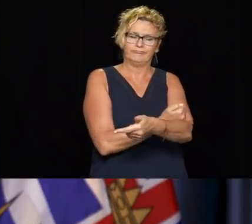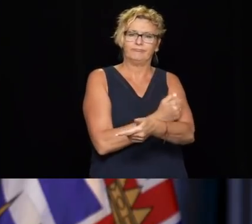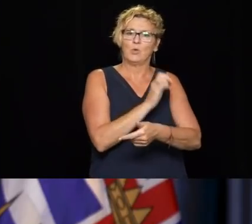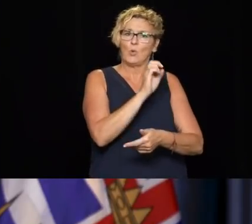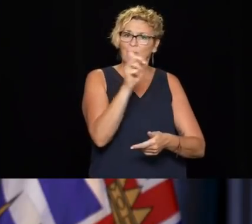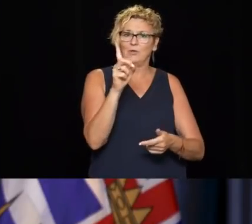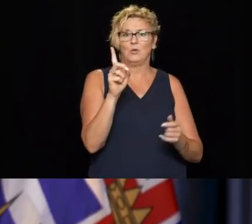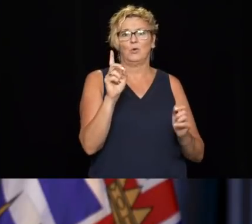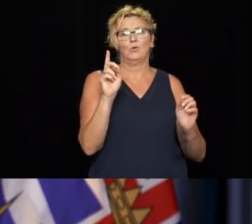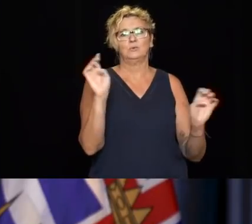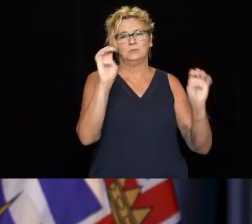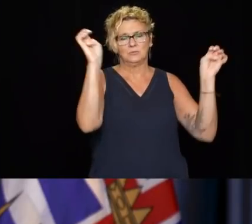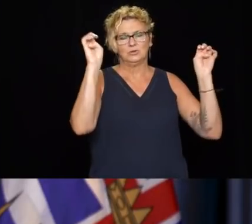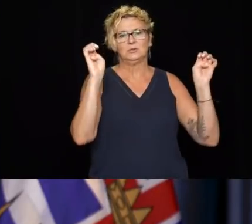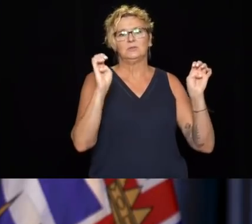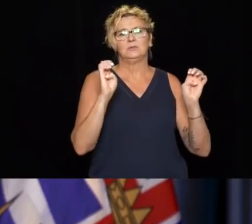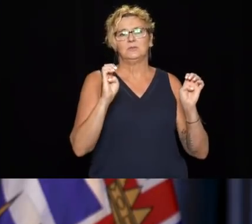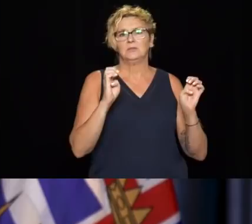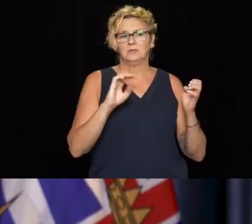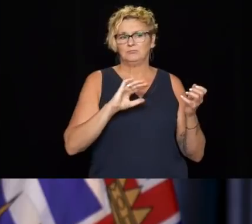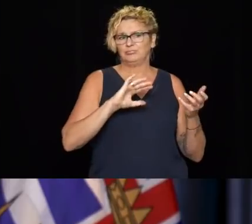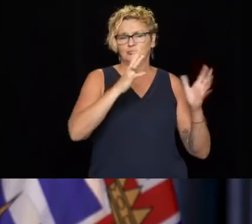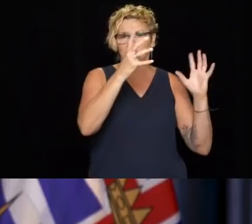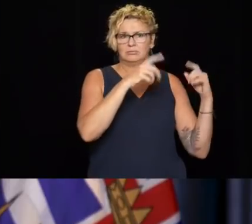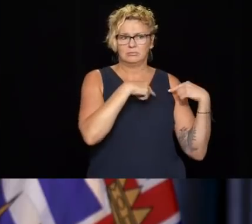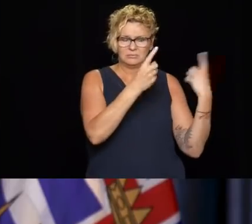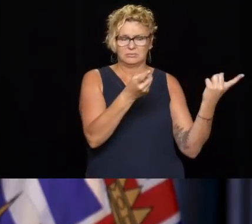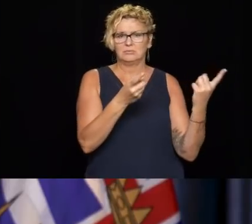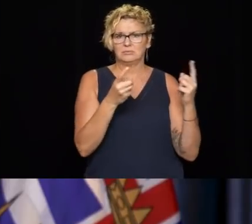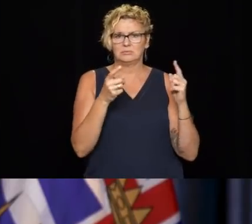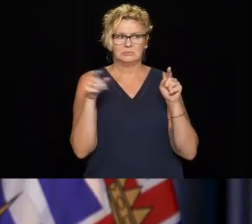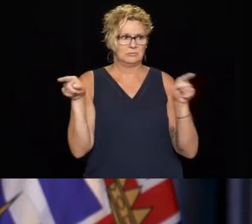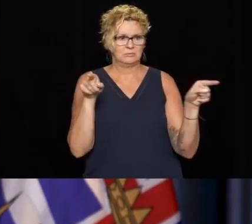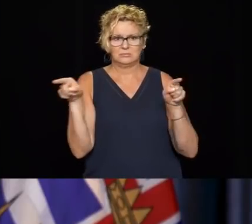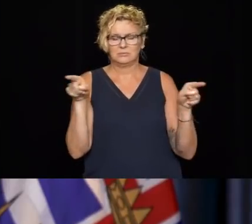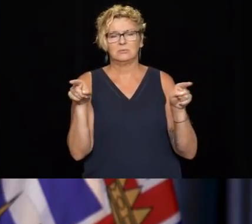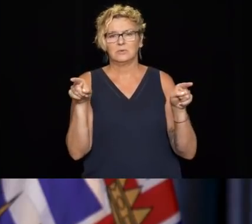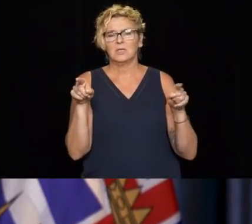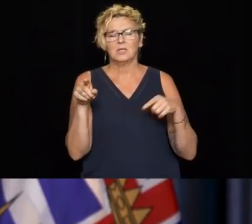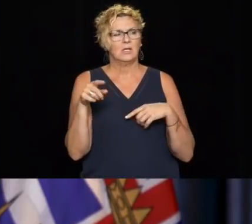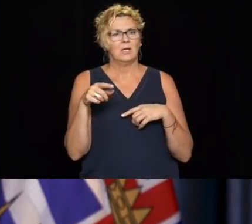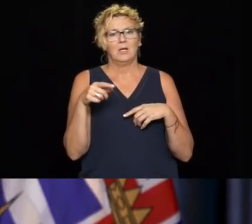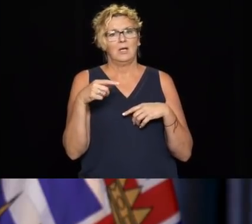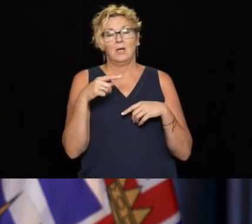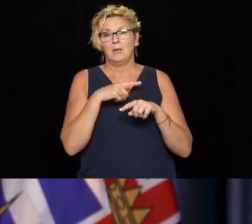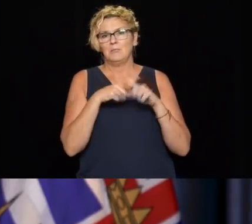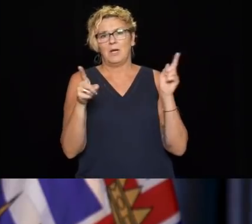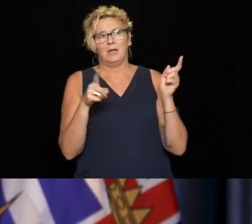the overdose crisis and we continue to bring measures forward to address that as well we continue to in the days to come